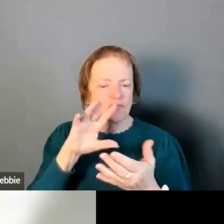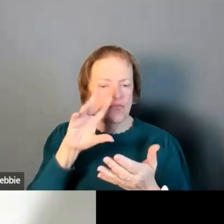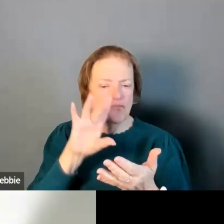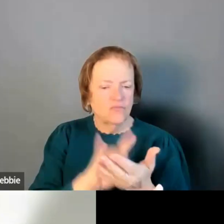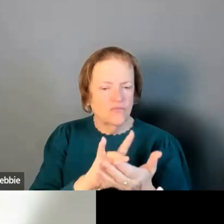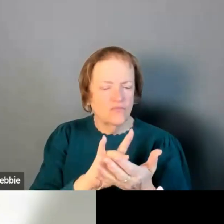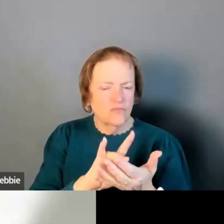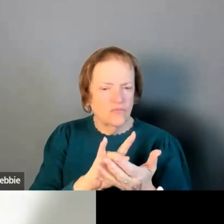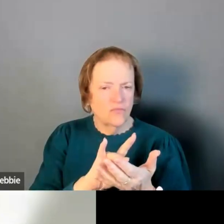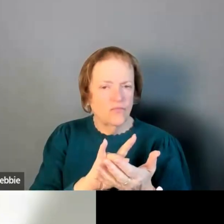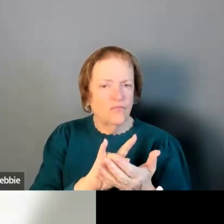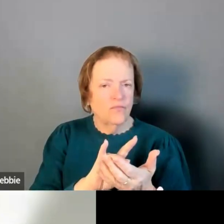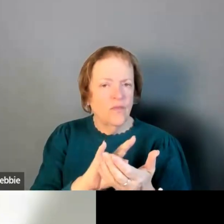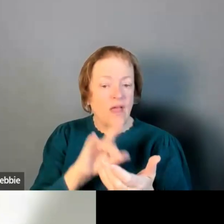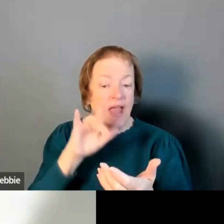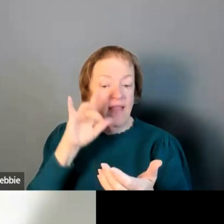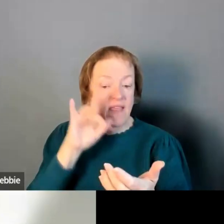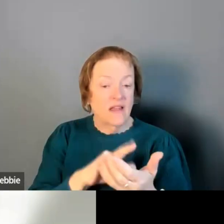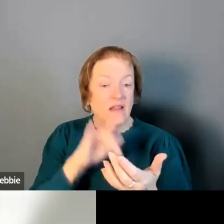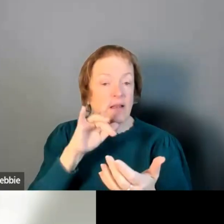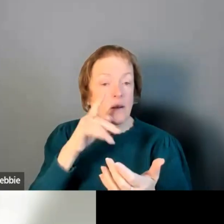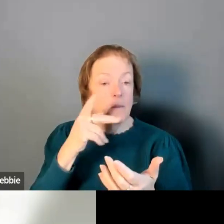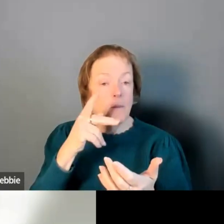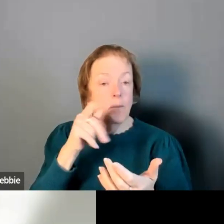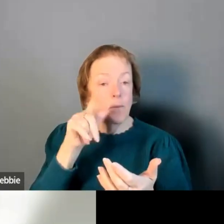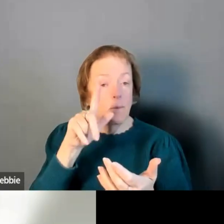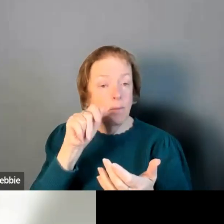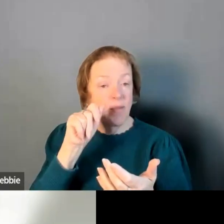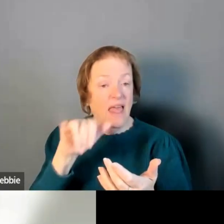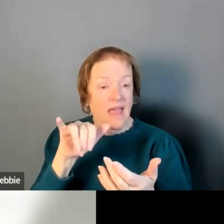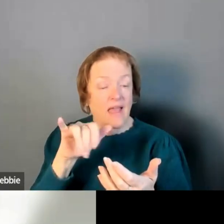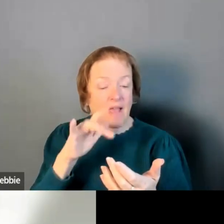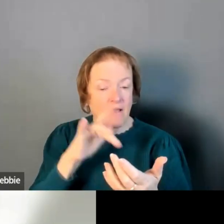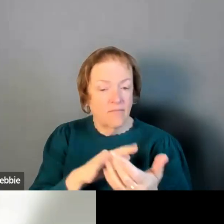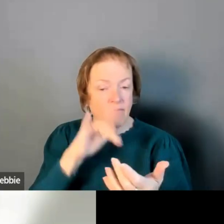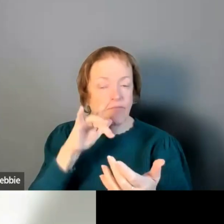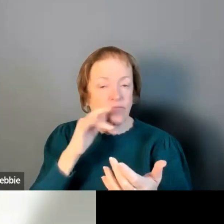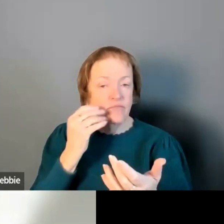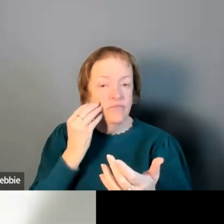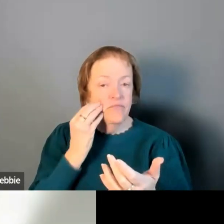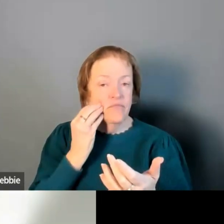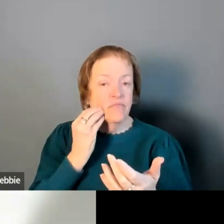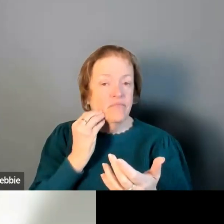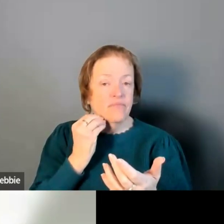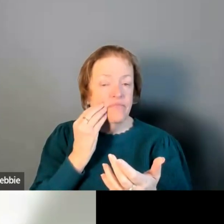And we are going to hit the play button. Sorry, I know my screen is blurred.